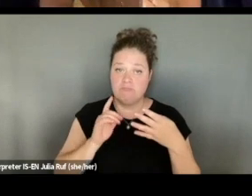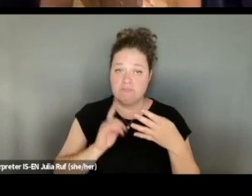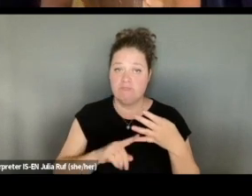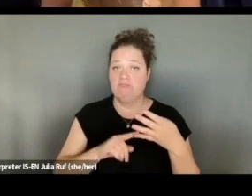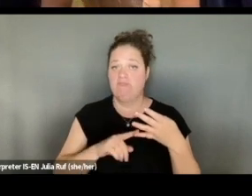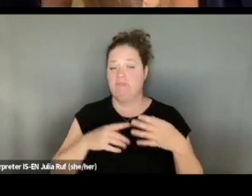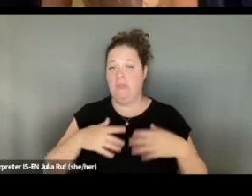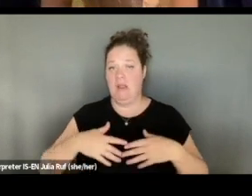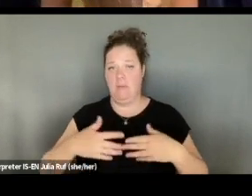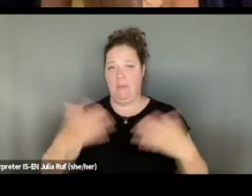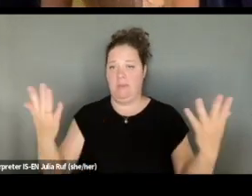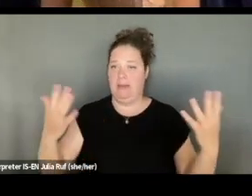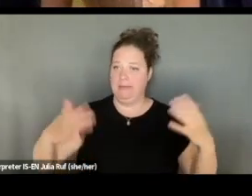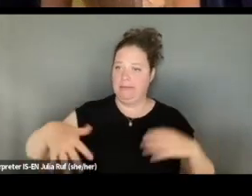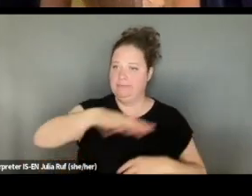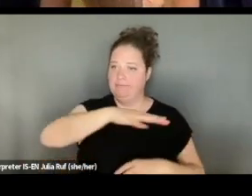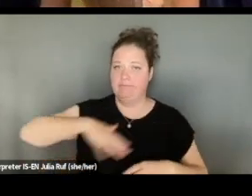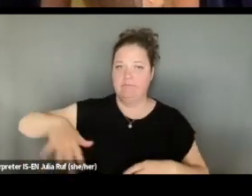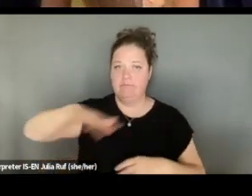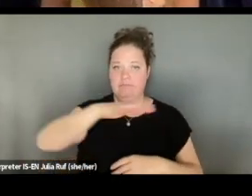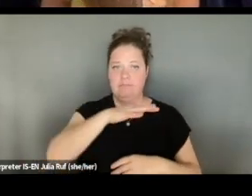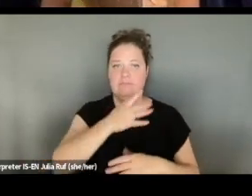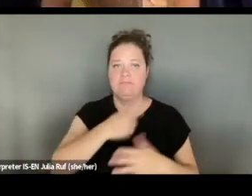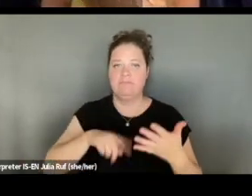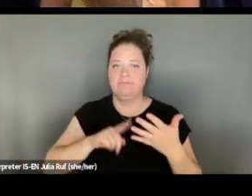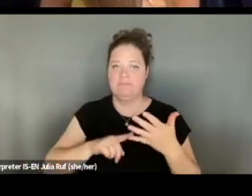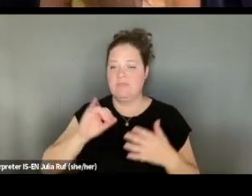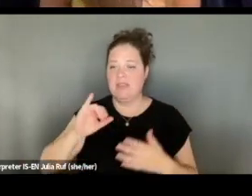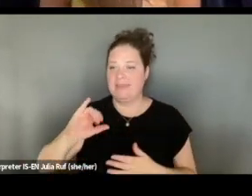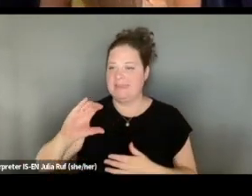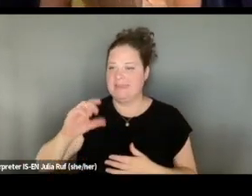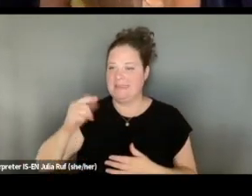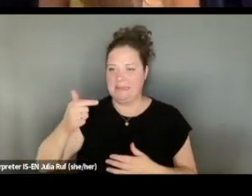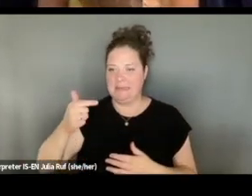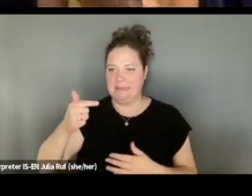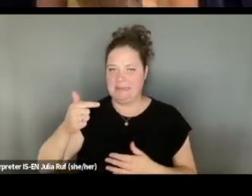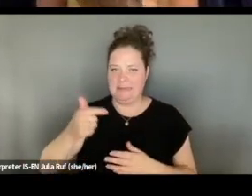public sector body; an ICT professional; an accessibility expert;